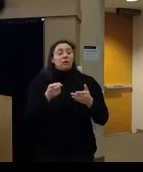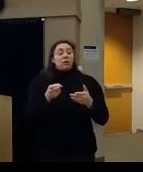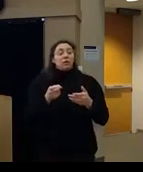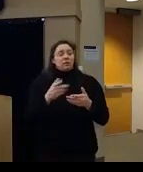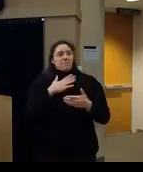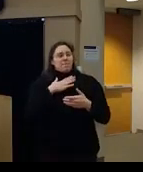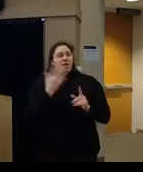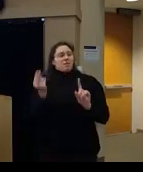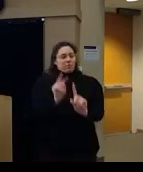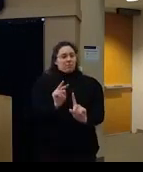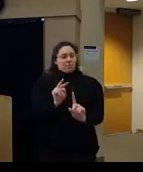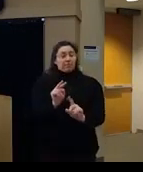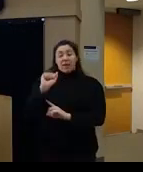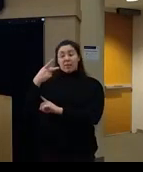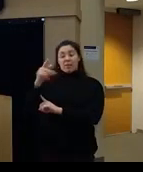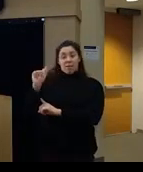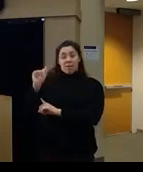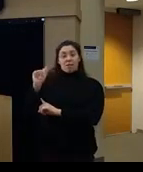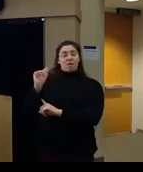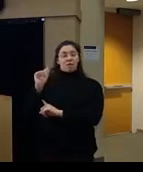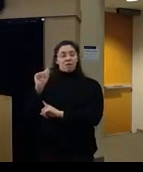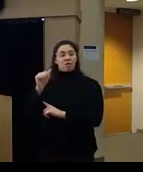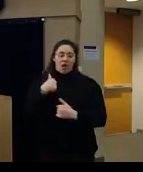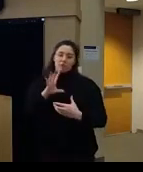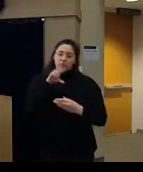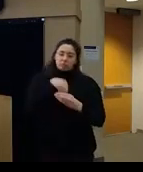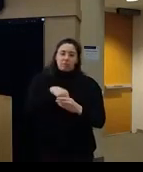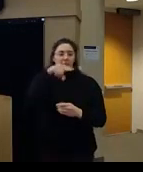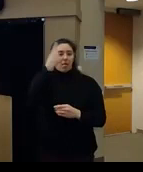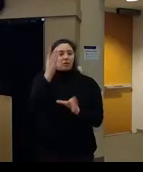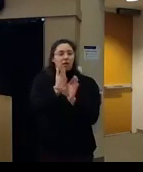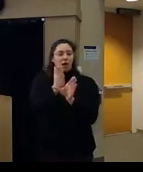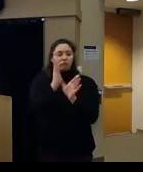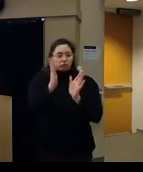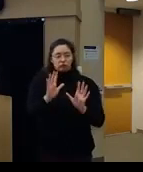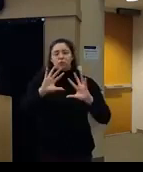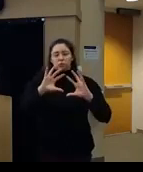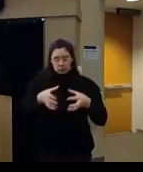got uh course in apa I belong to the association of black psychologists and we were founded in